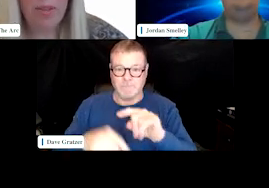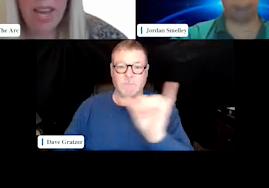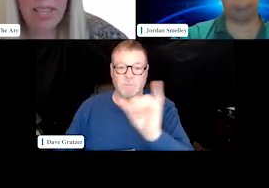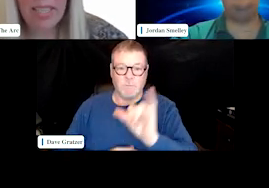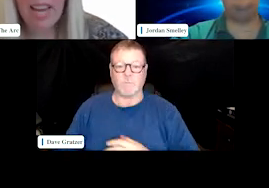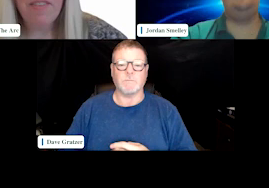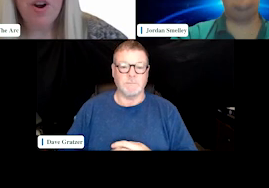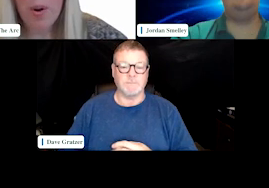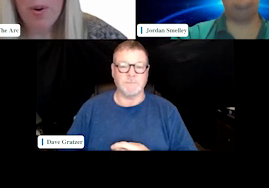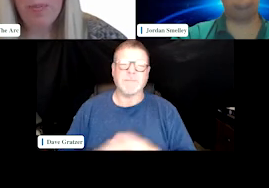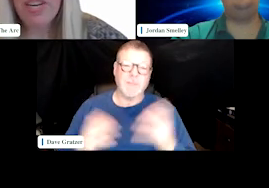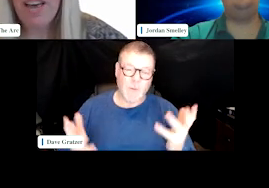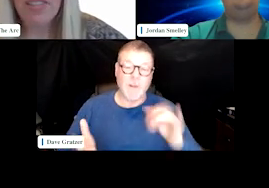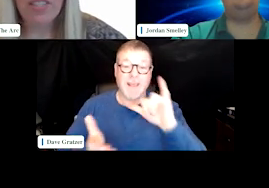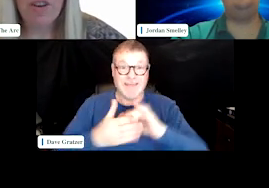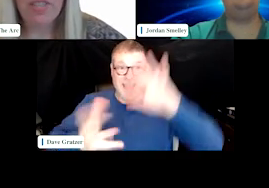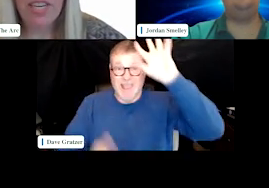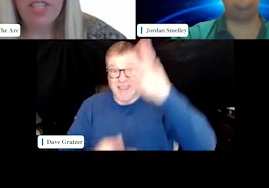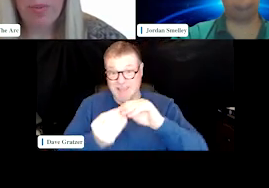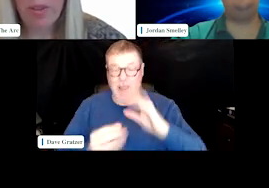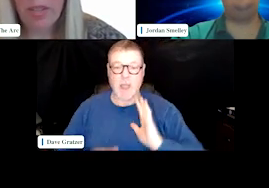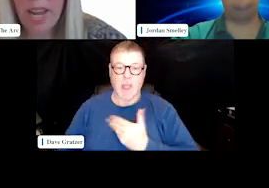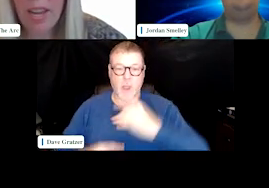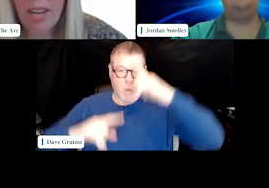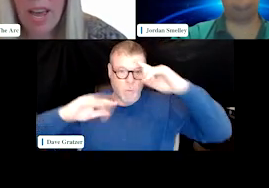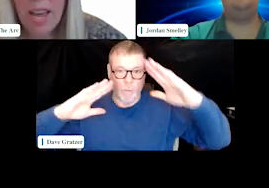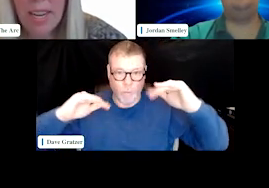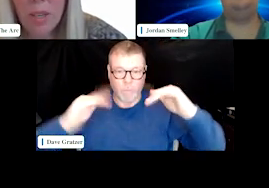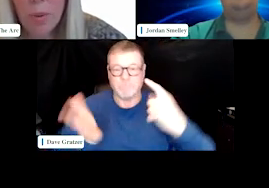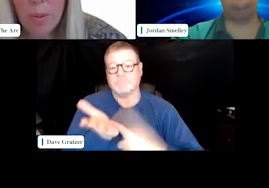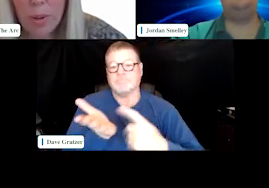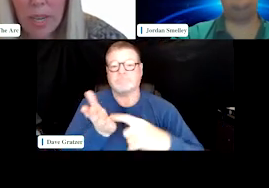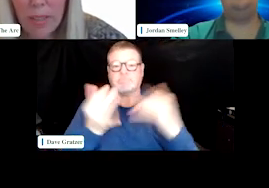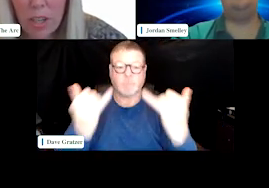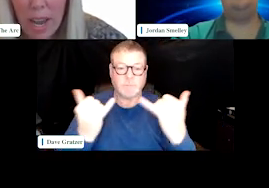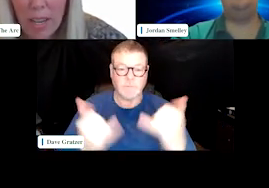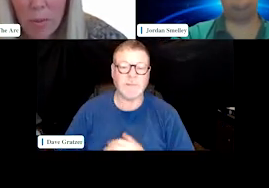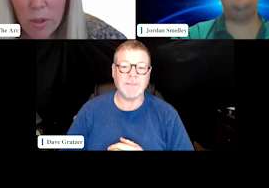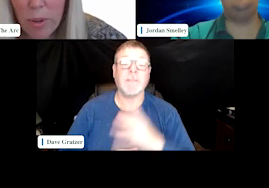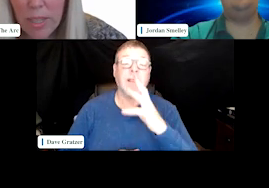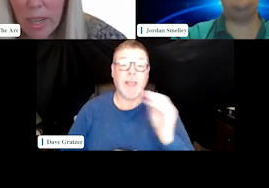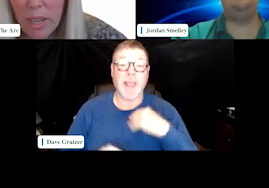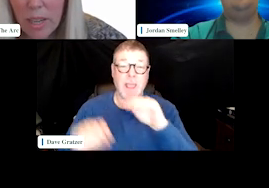So that is kind of our hope in having this conversation with you today. And I did wanna put in the chat real quickly,